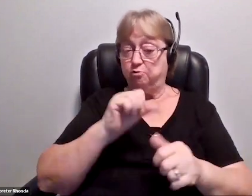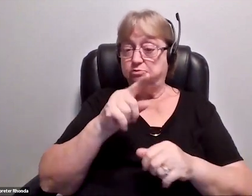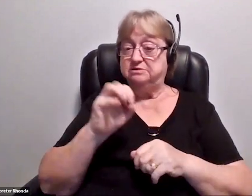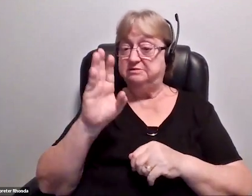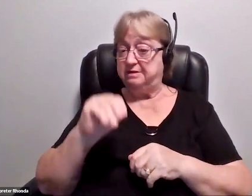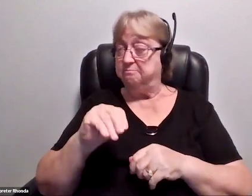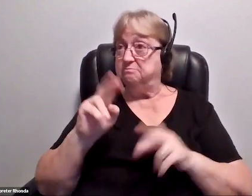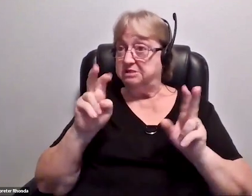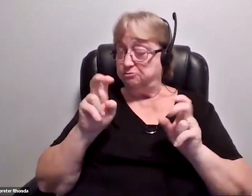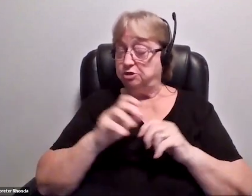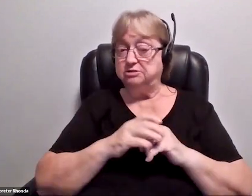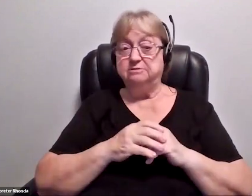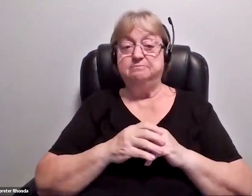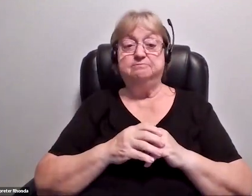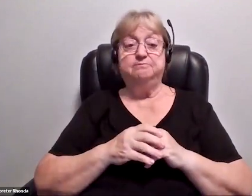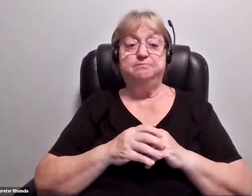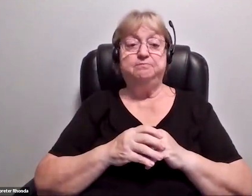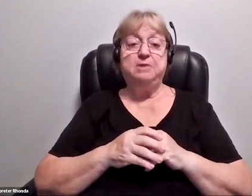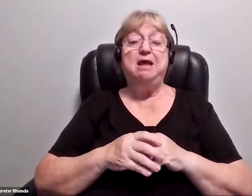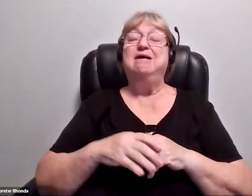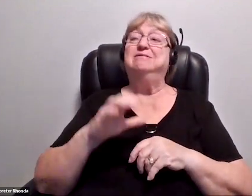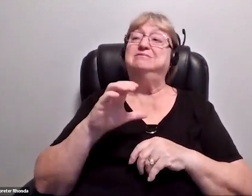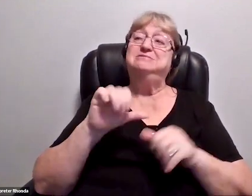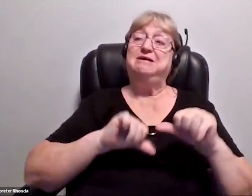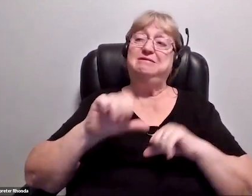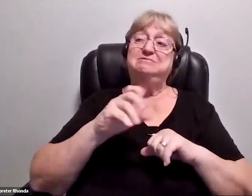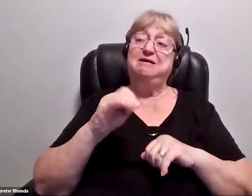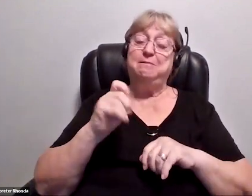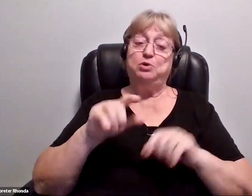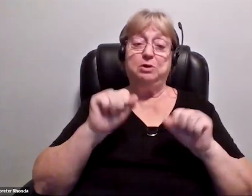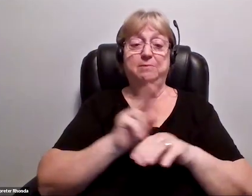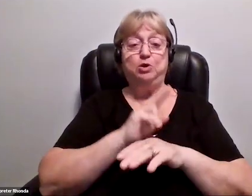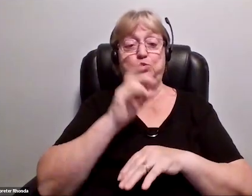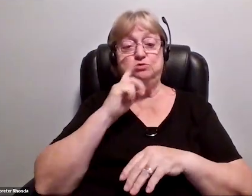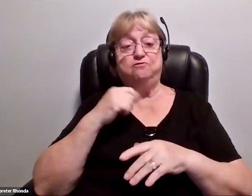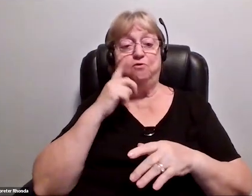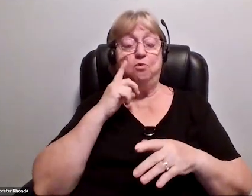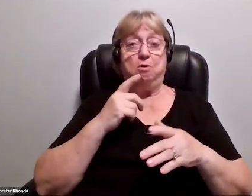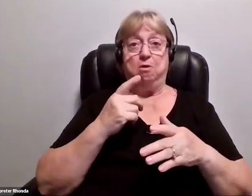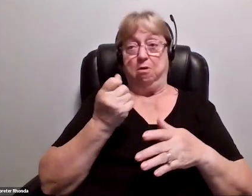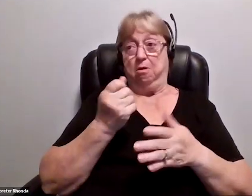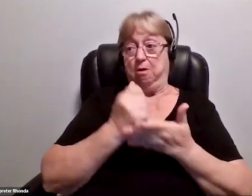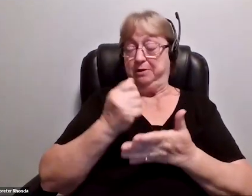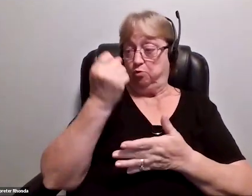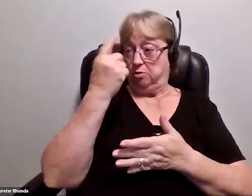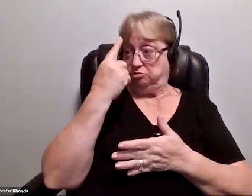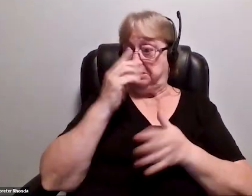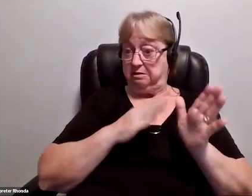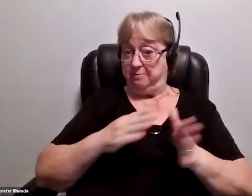Science capital also can be used as a theoretical lens to understand the patterns of scientific aspirations and to identify potential